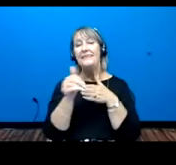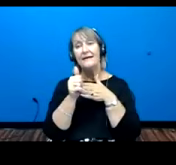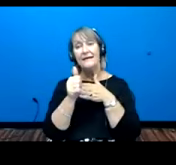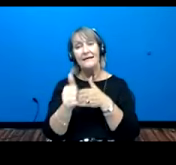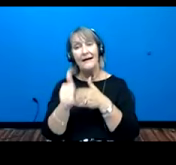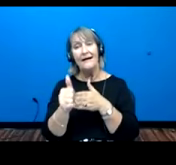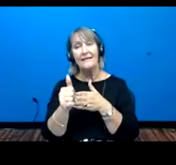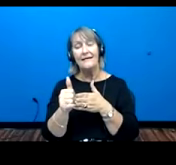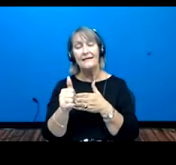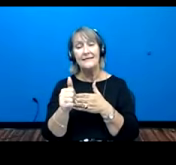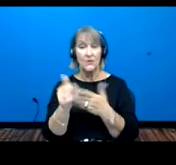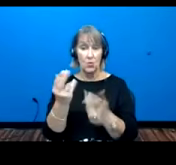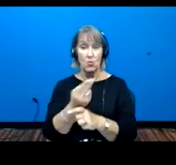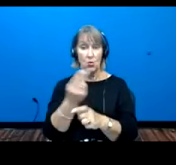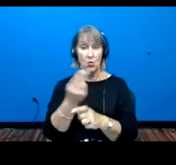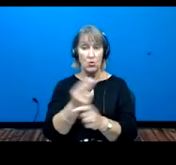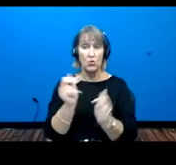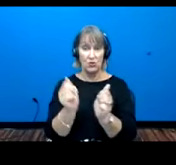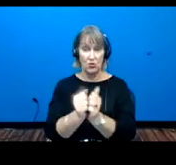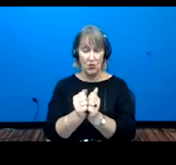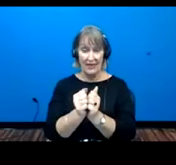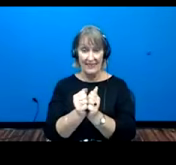have been applied to specific selections,